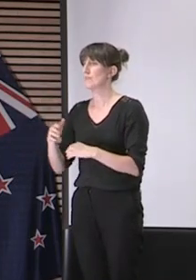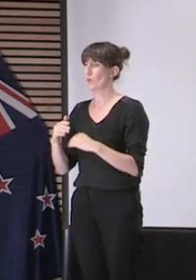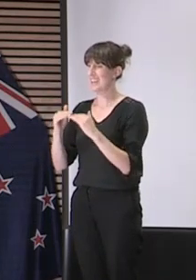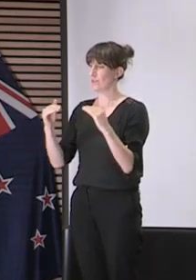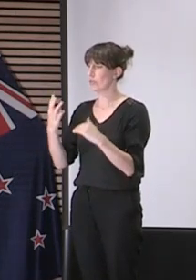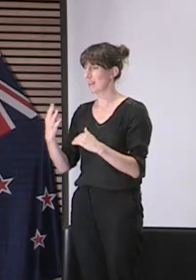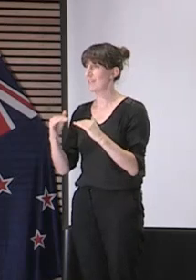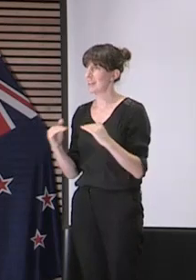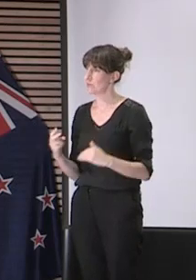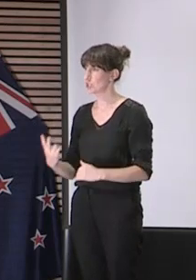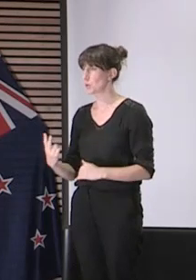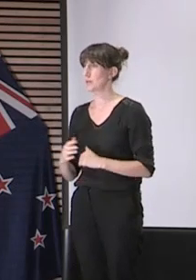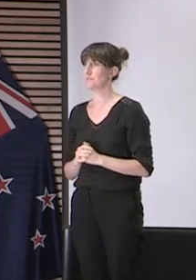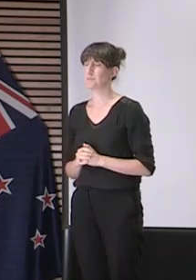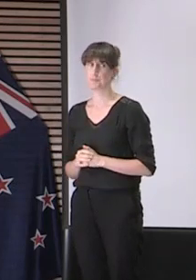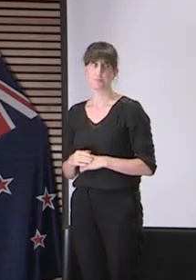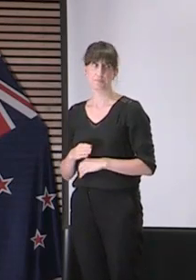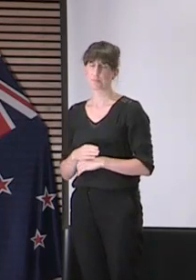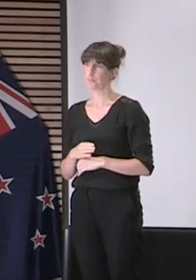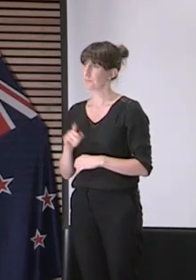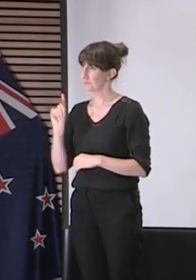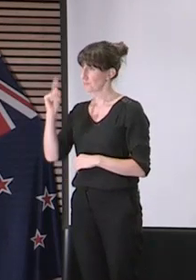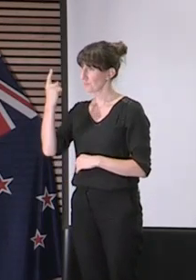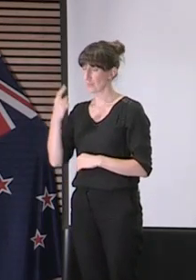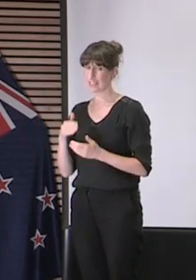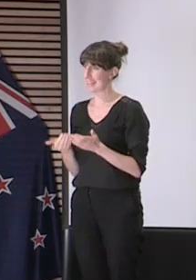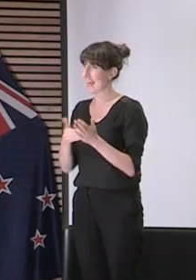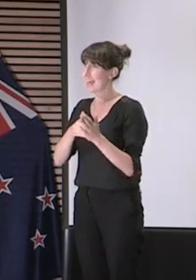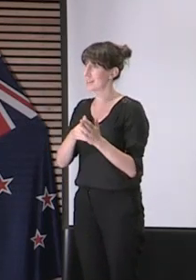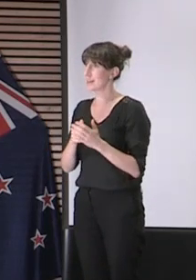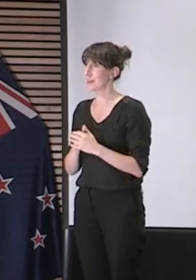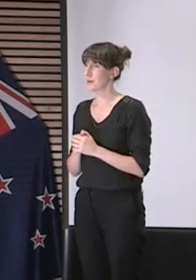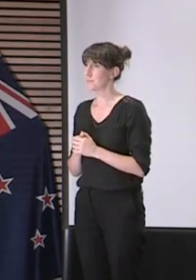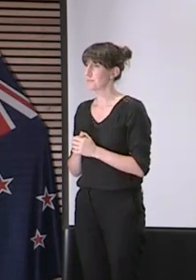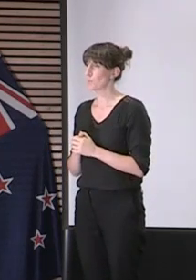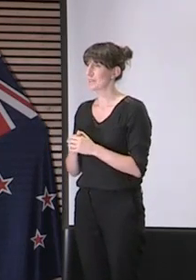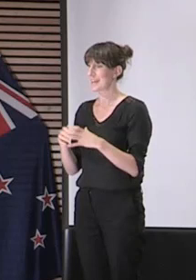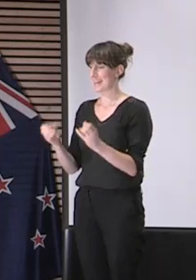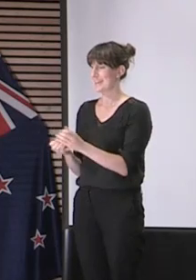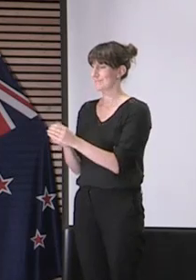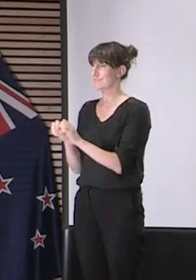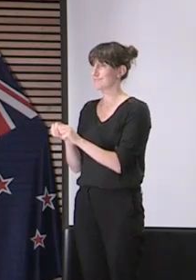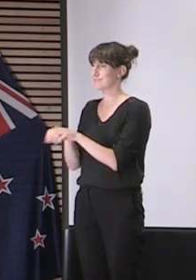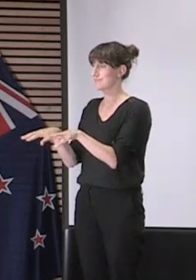our ongoing surveillance to support efforts to keep stamping it out to go to through levels 3 and down to